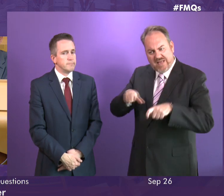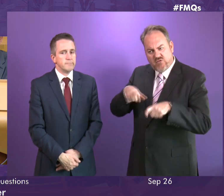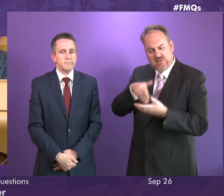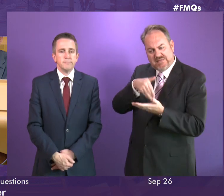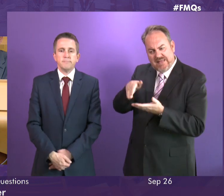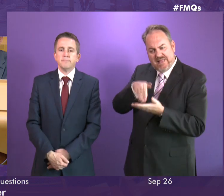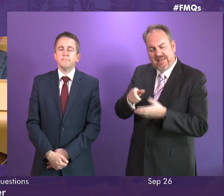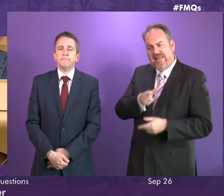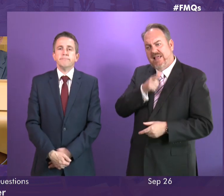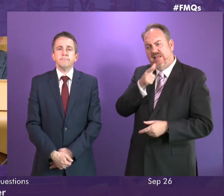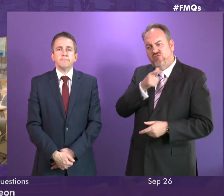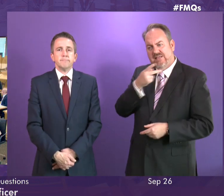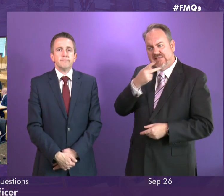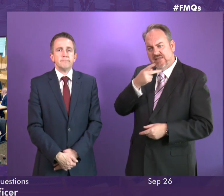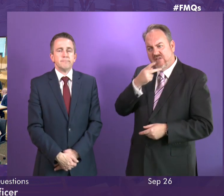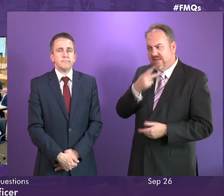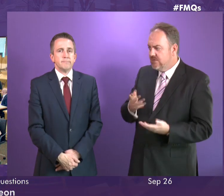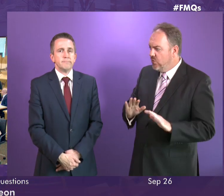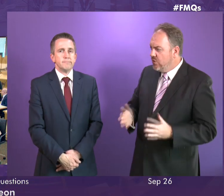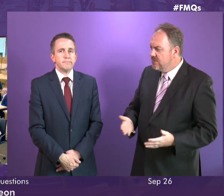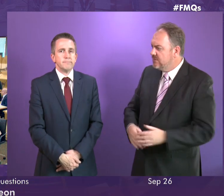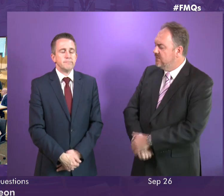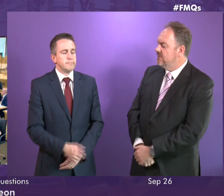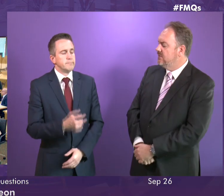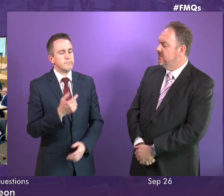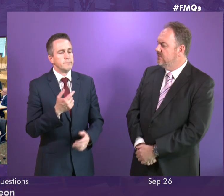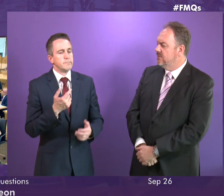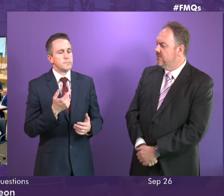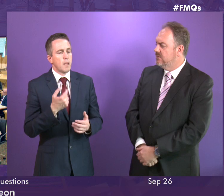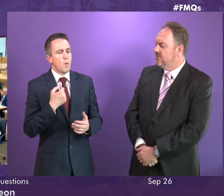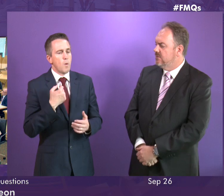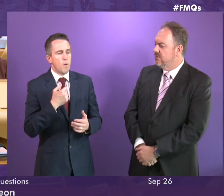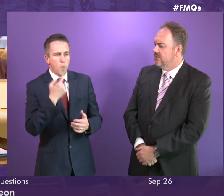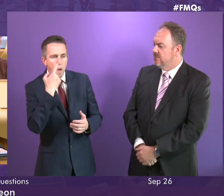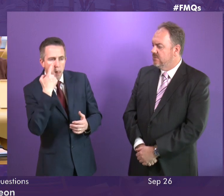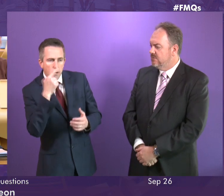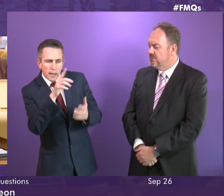(S5F-03587) The First Minister (Nicola Sturgeon): We are monitoring developments in the US and